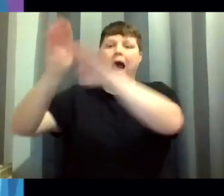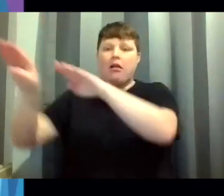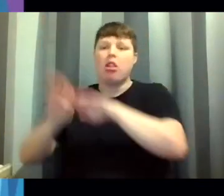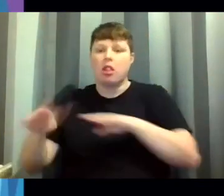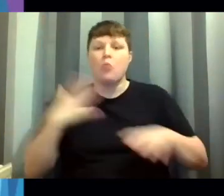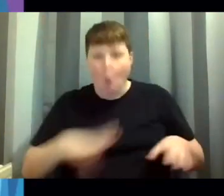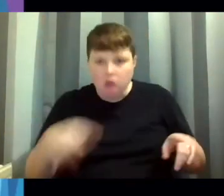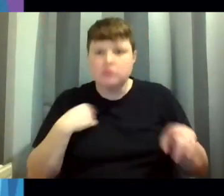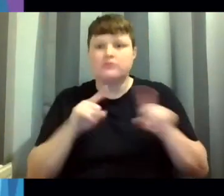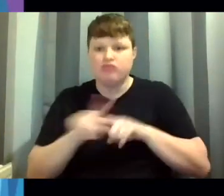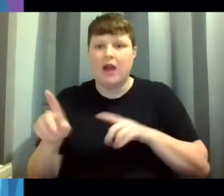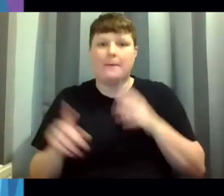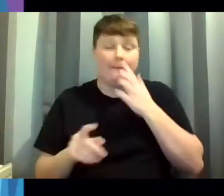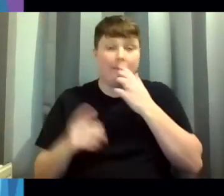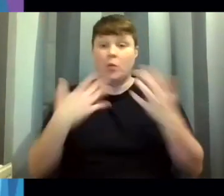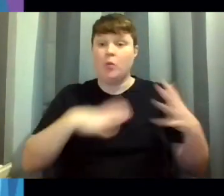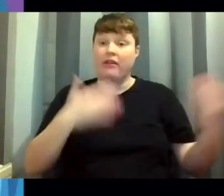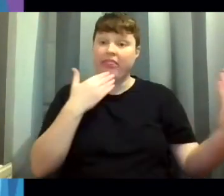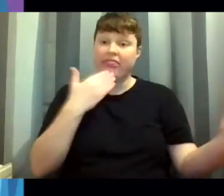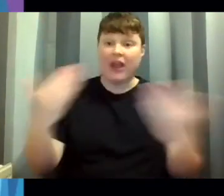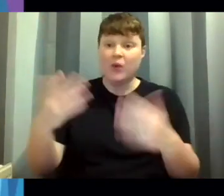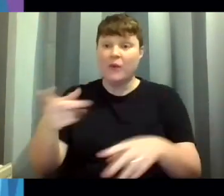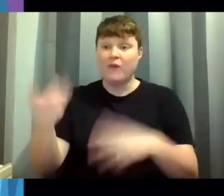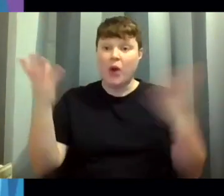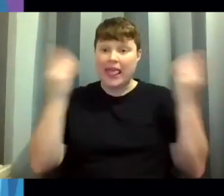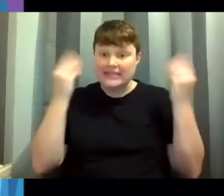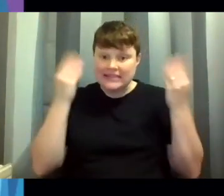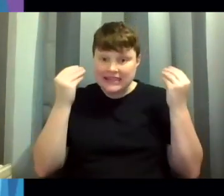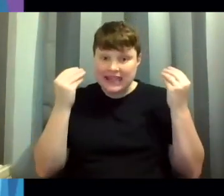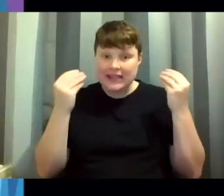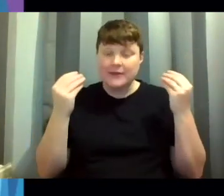Otherwise, I'd just like to thank you for listening. I'd like to thank all my partners